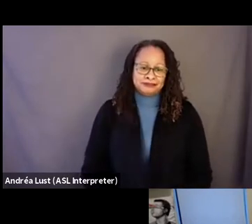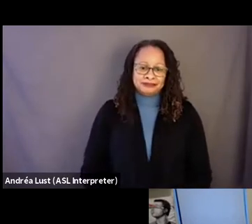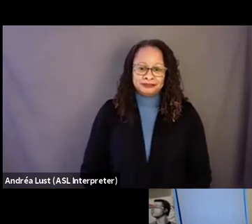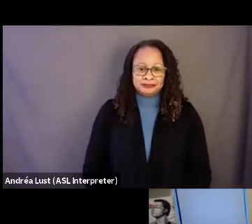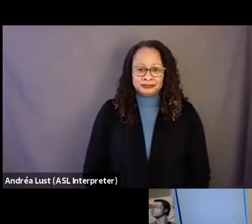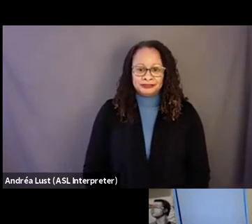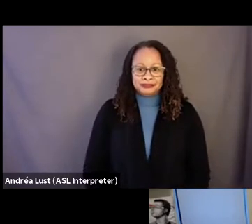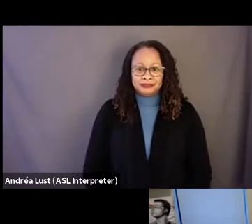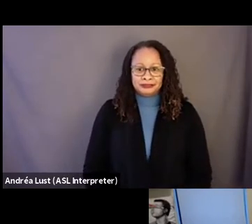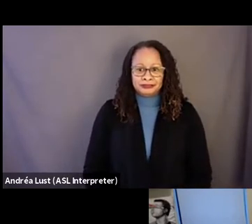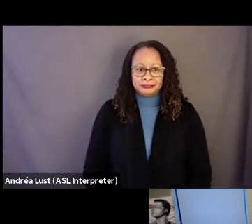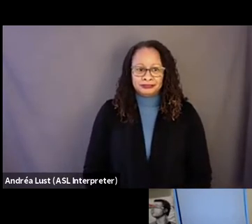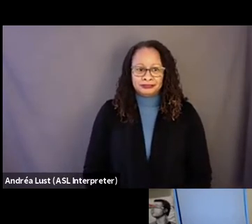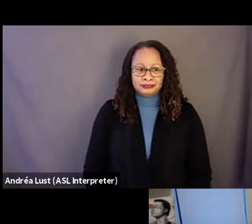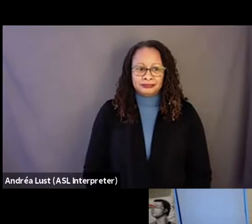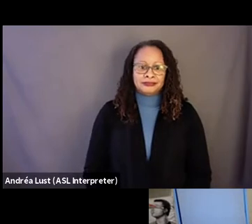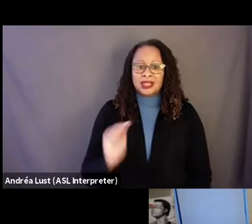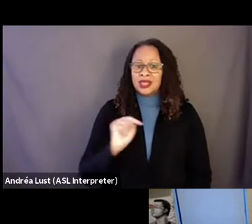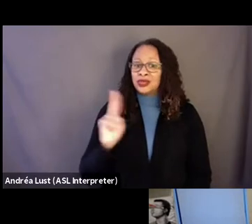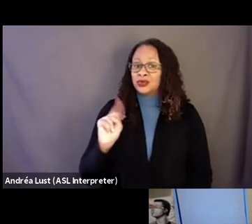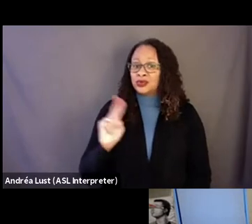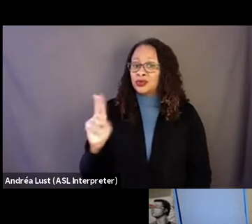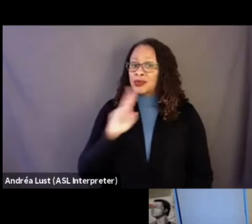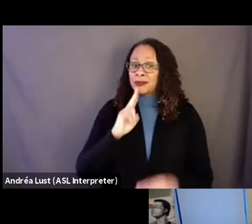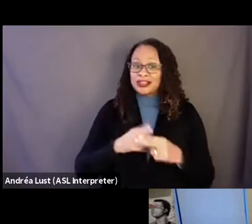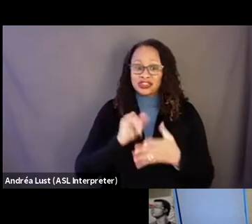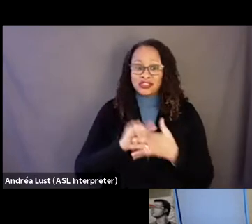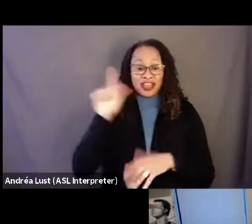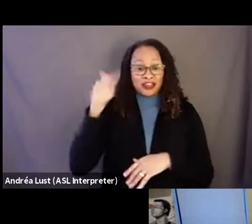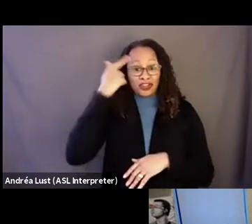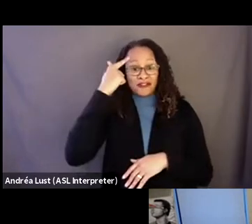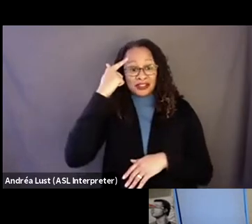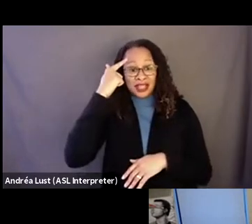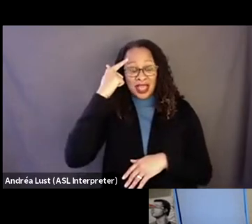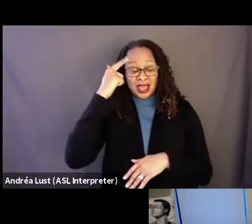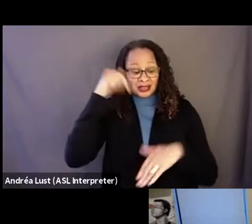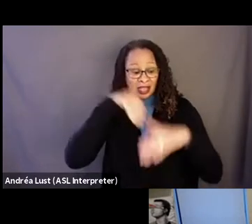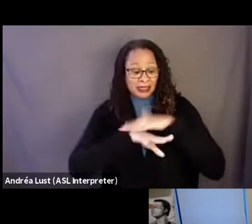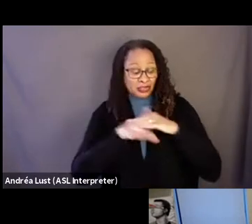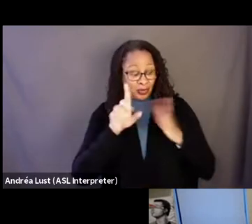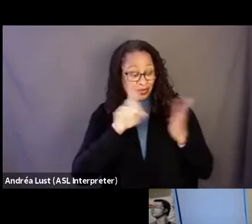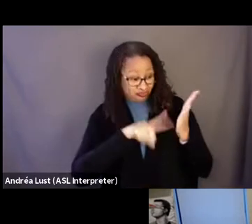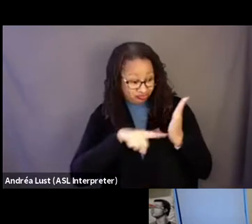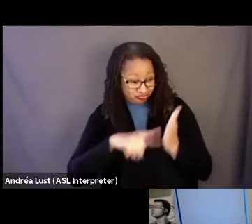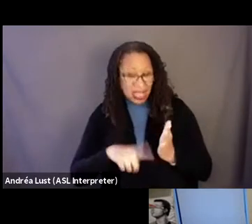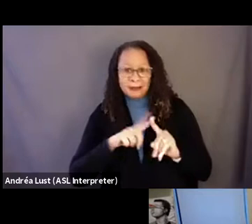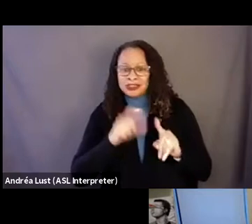And then, Nunu you mentioned that the government kind of comes in to inspect things, but they don't provide financial assistance.